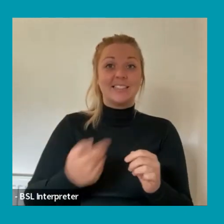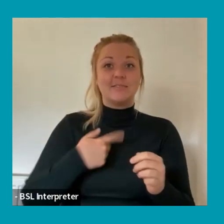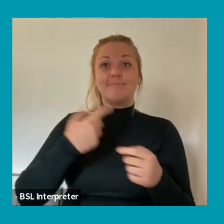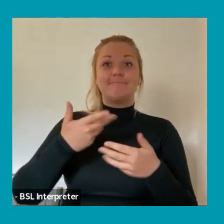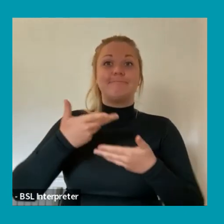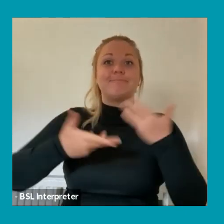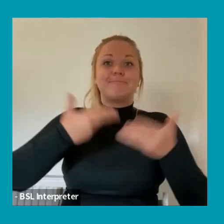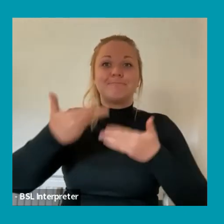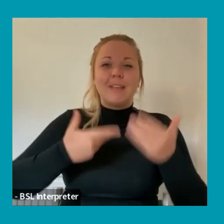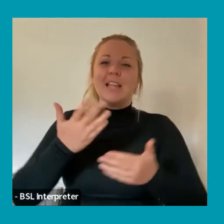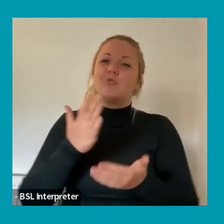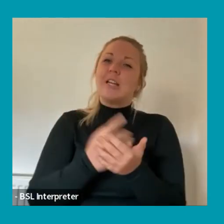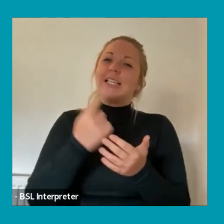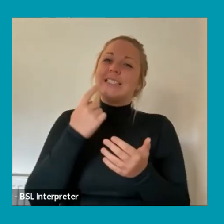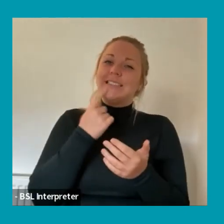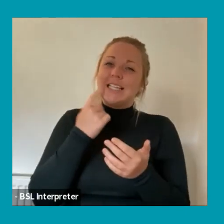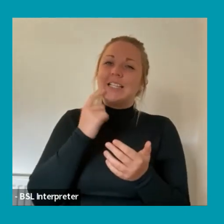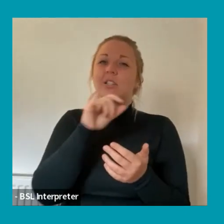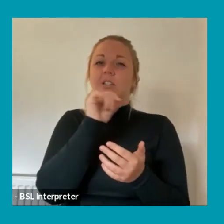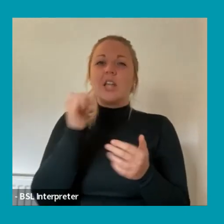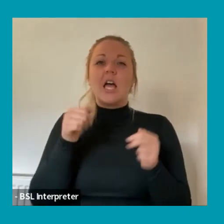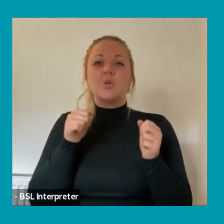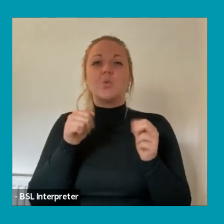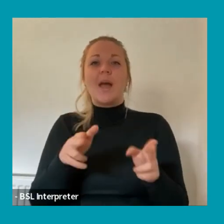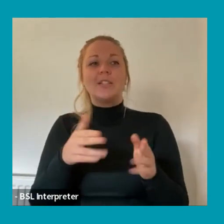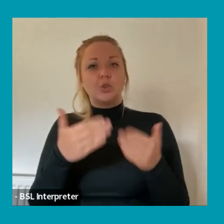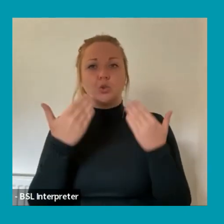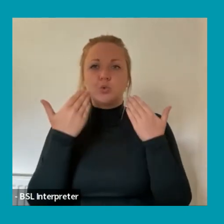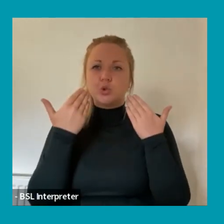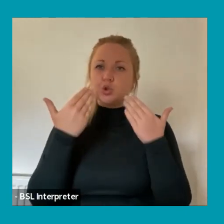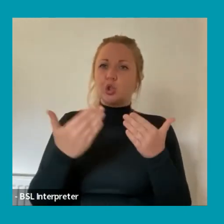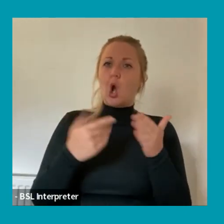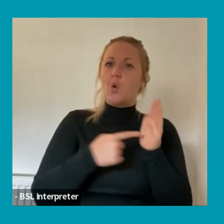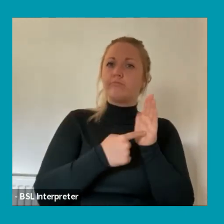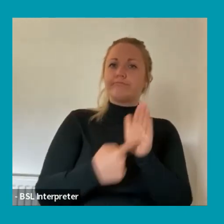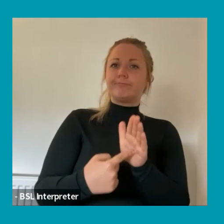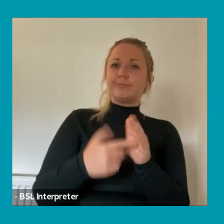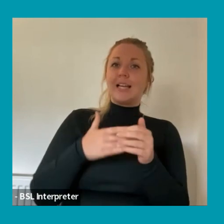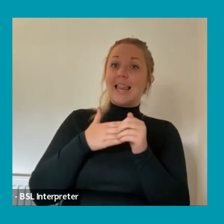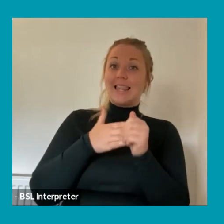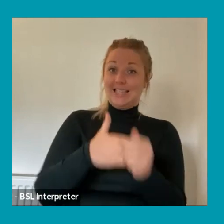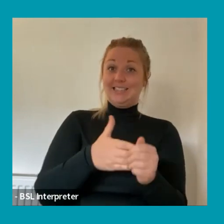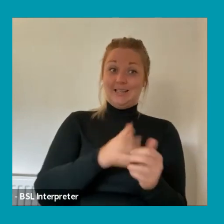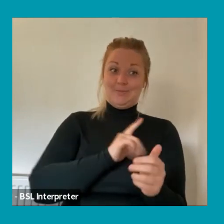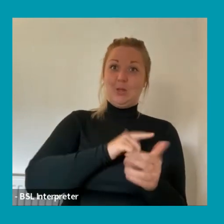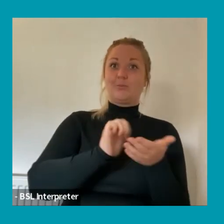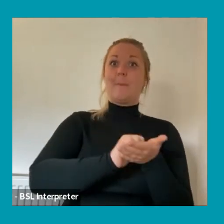as you say chosen some leadership the leadership is willing to engage with people.